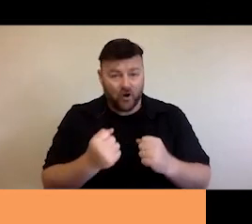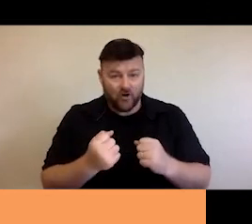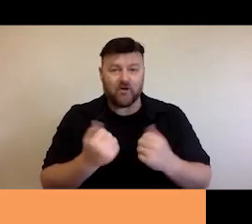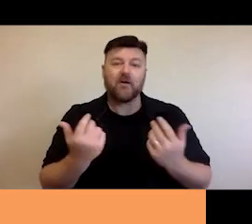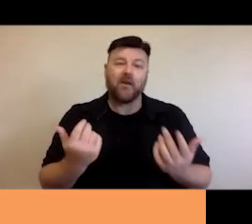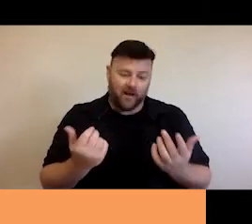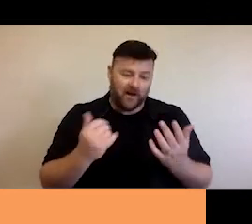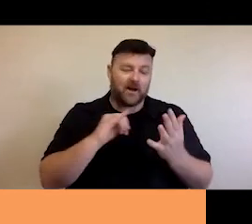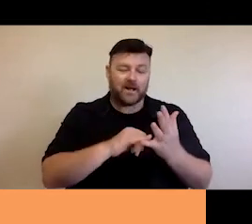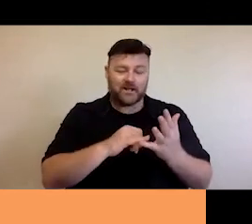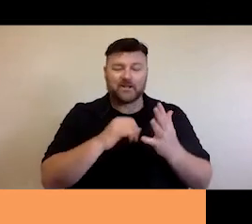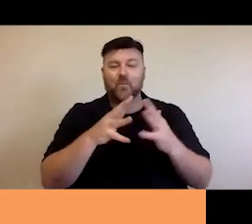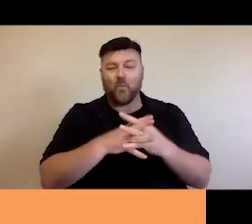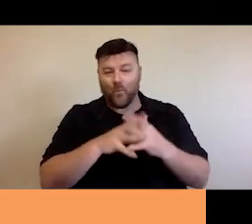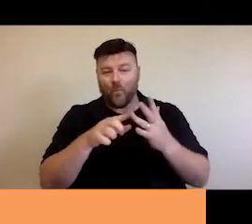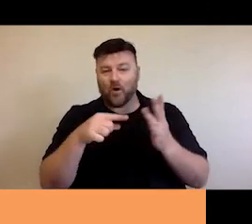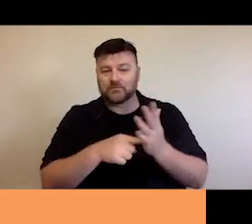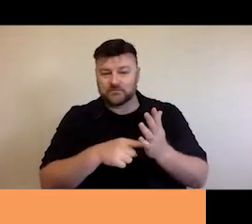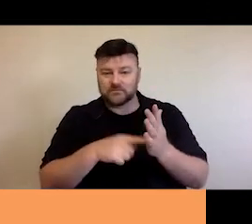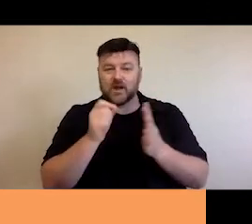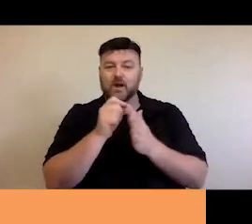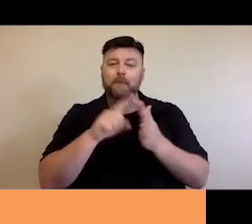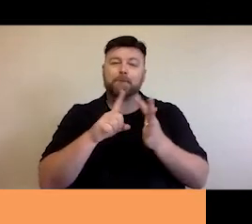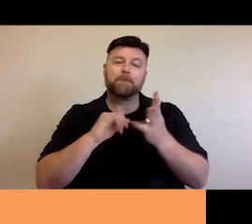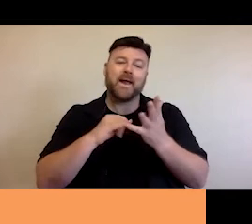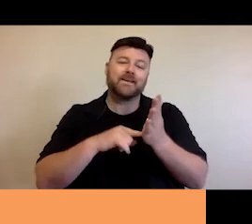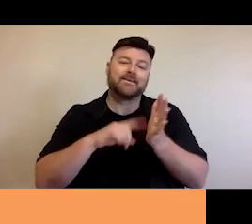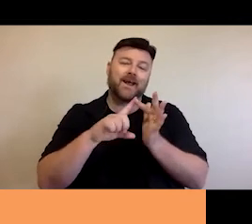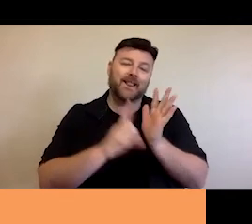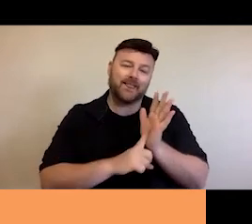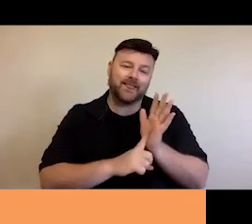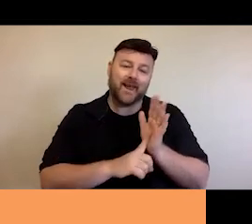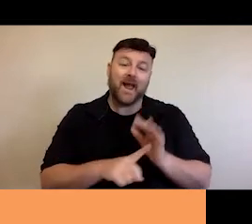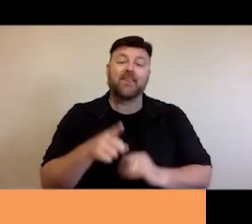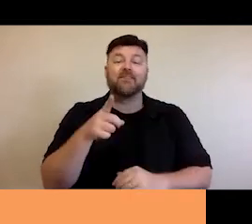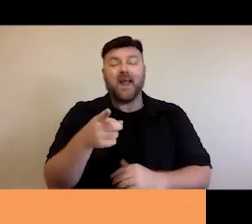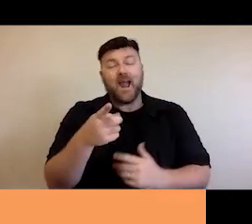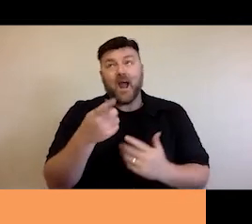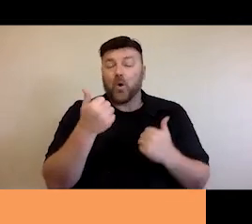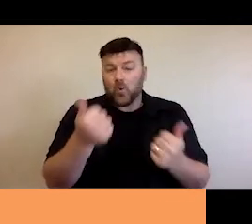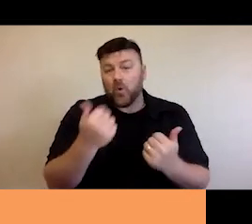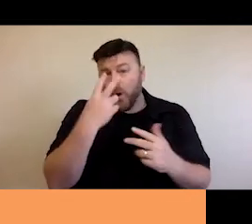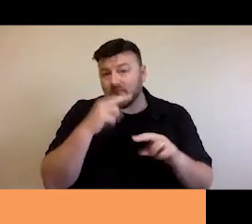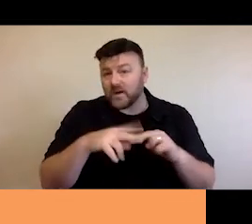If you want to look them up, they're great tools. But we use them to stress-test our ideas. Not just to dream up what